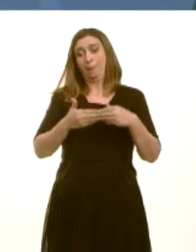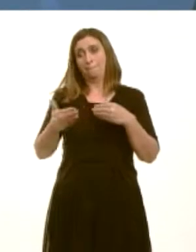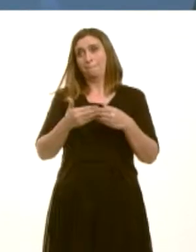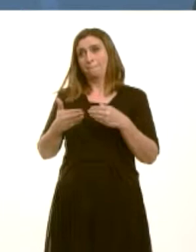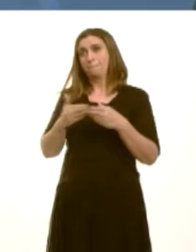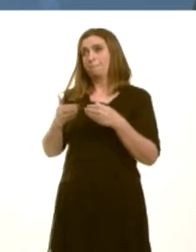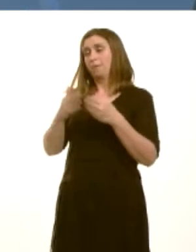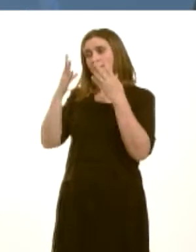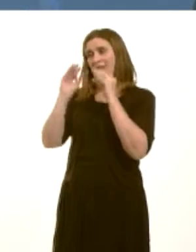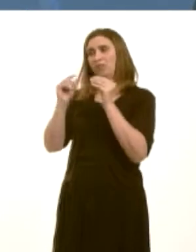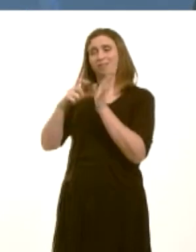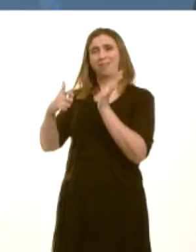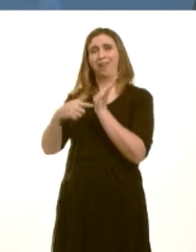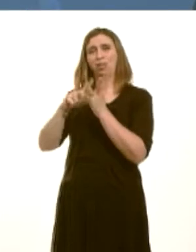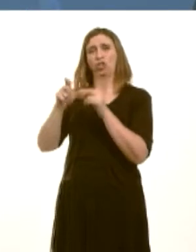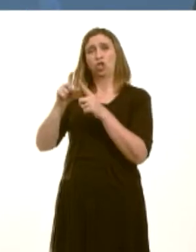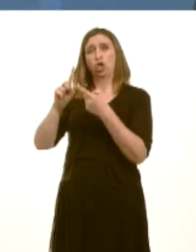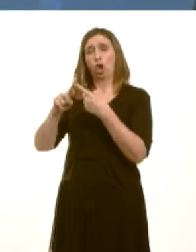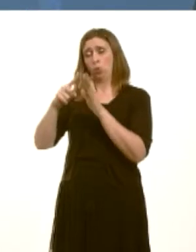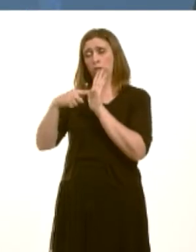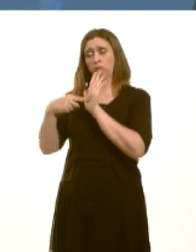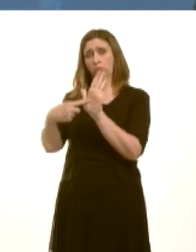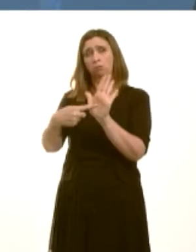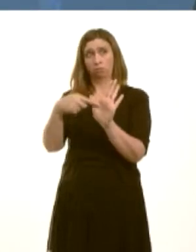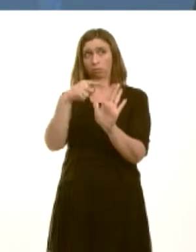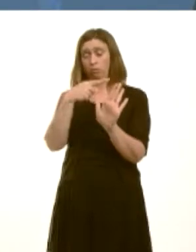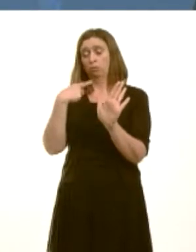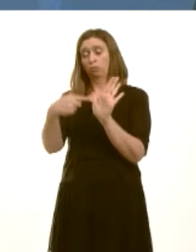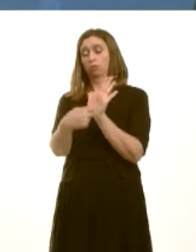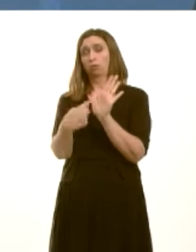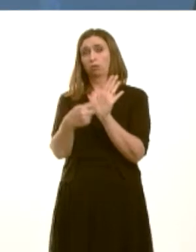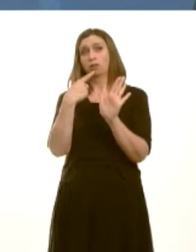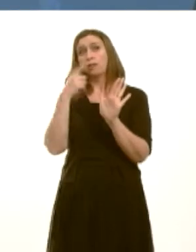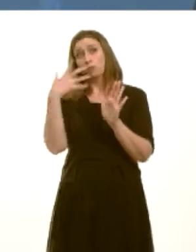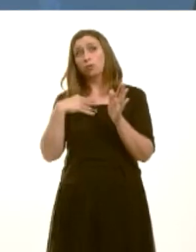code, which you also referred to, it states that objections must be conscientiously considered